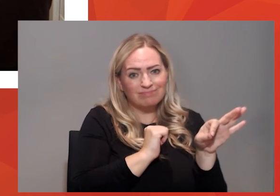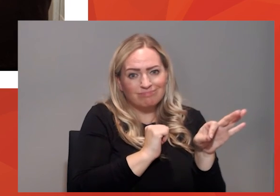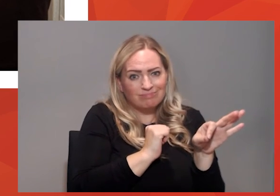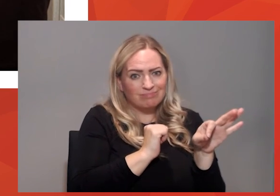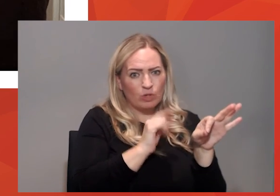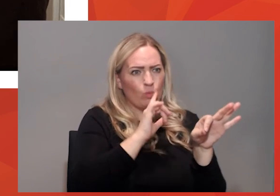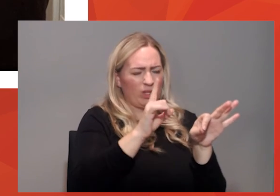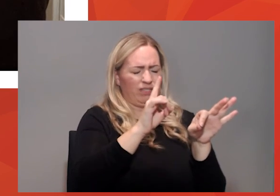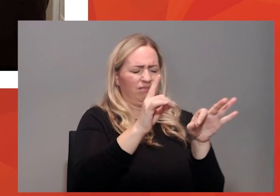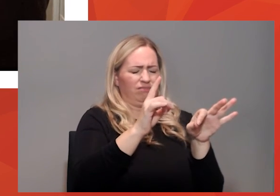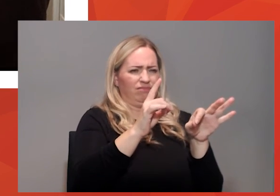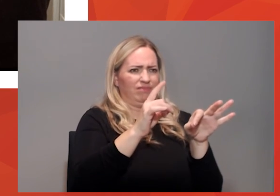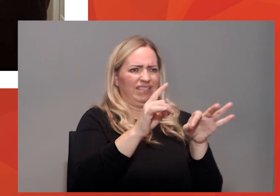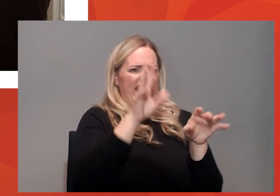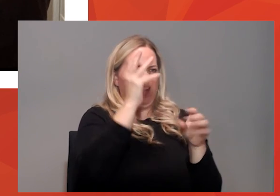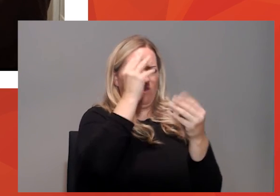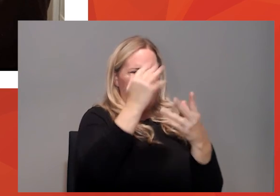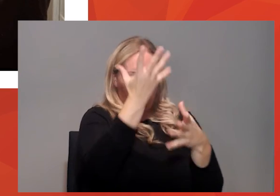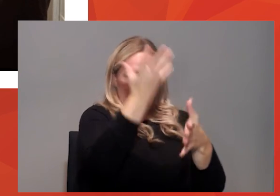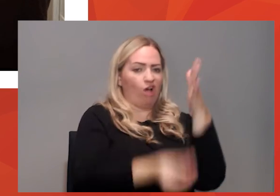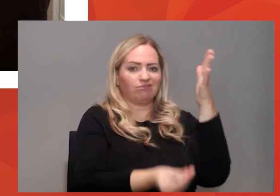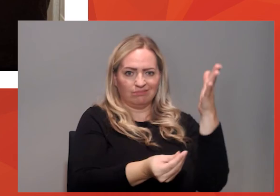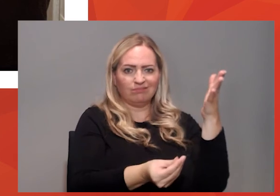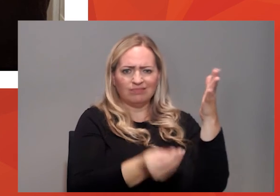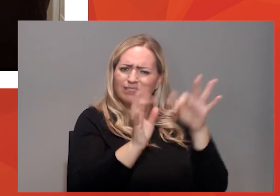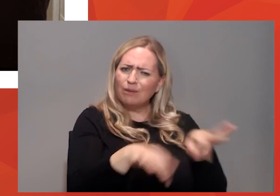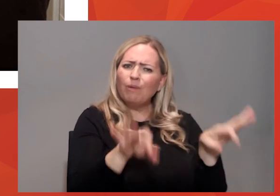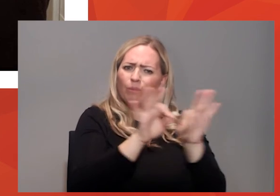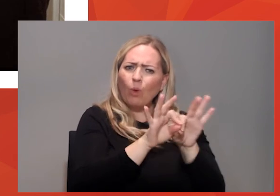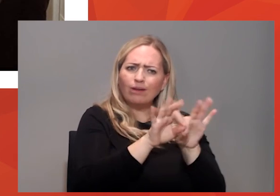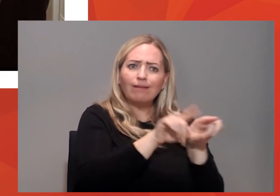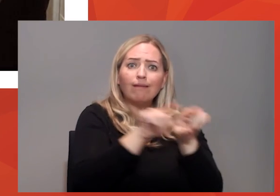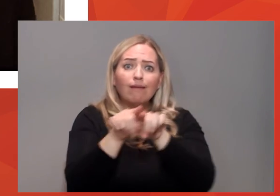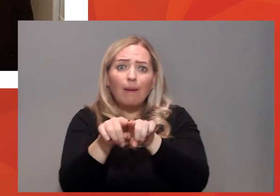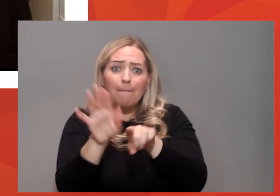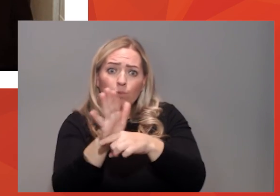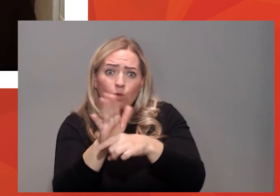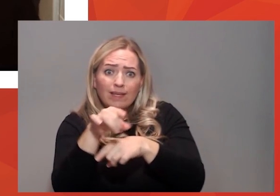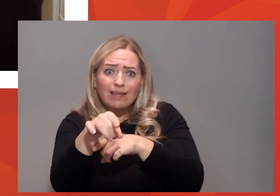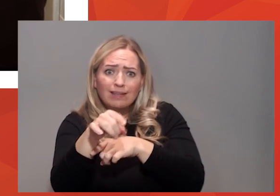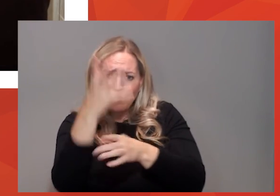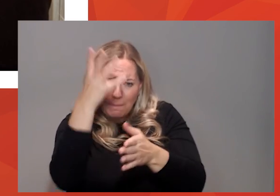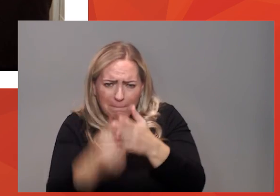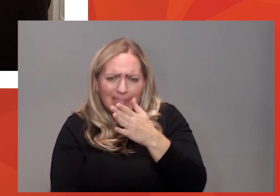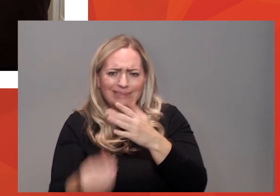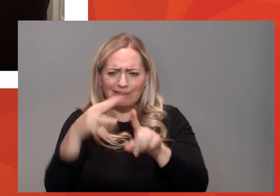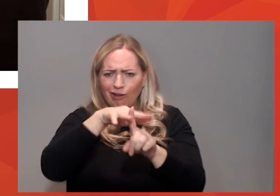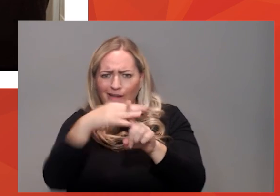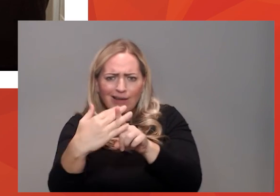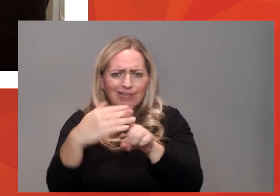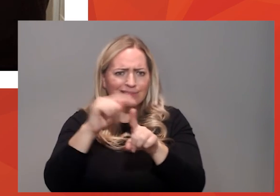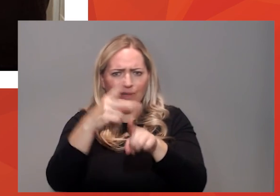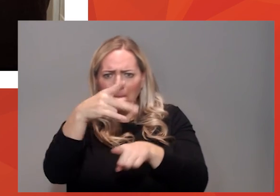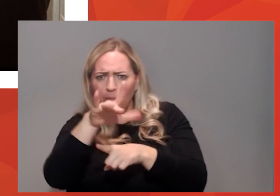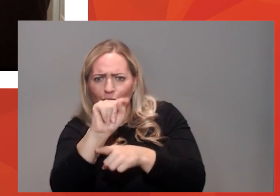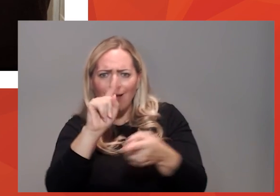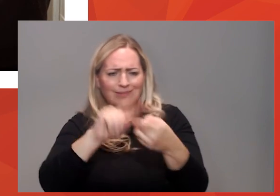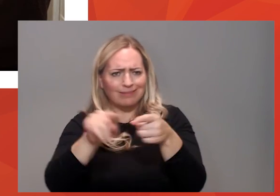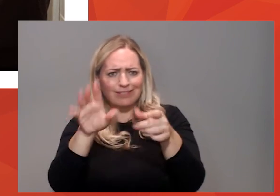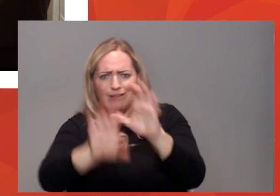You just literally losing some context, which is very important. As for the movie, you missing some context in plot during the dialogue,